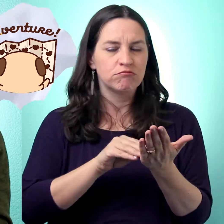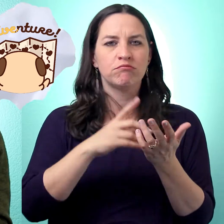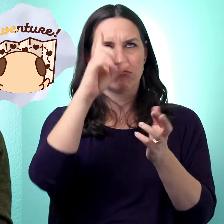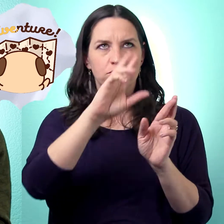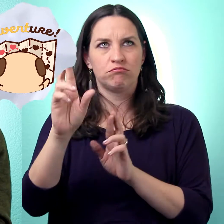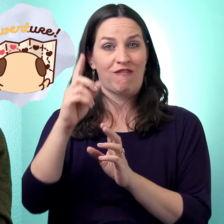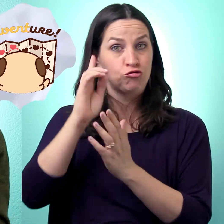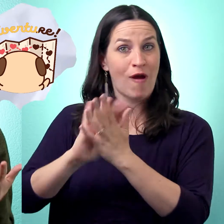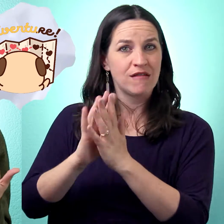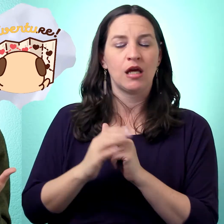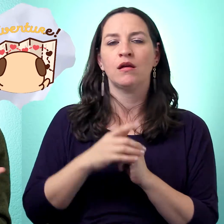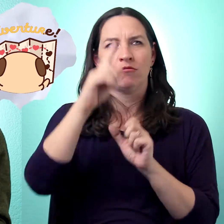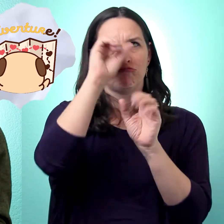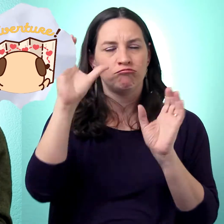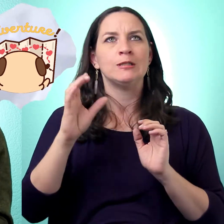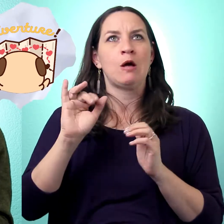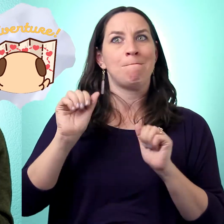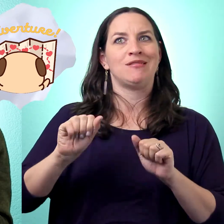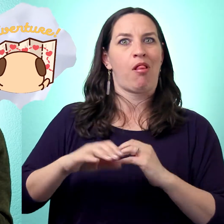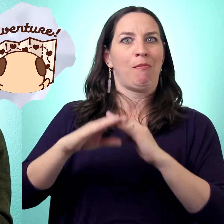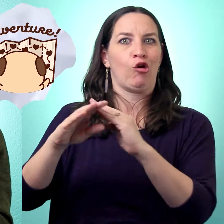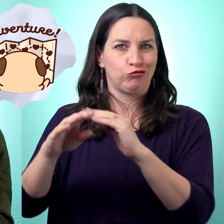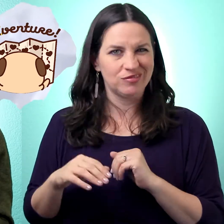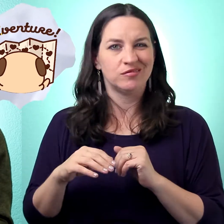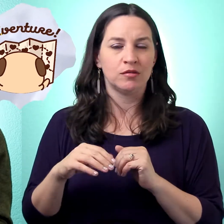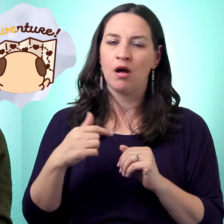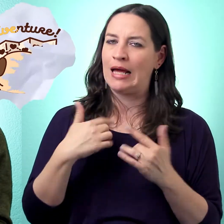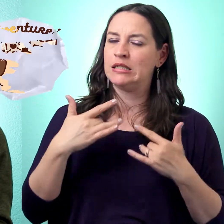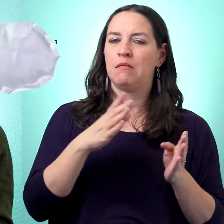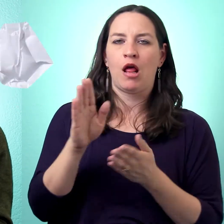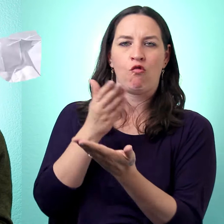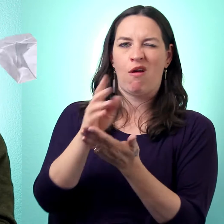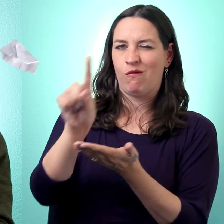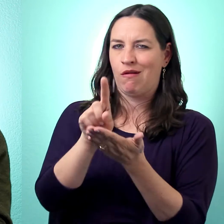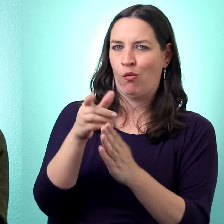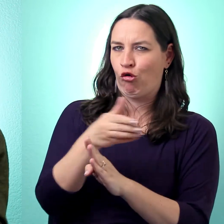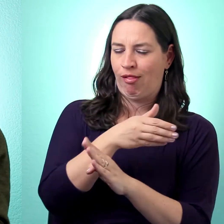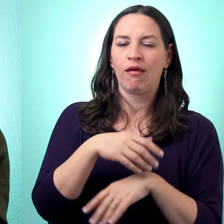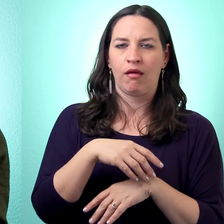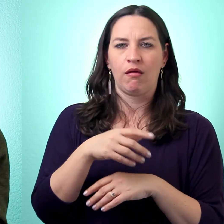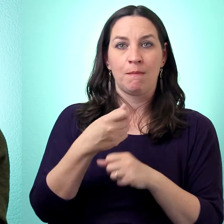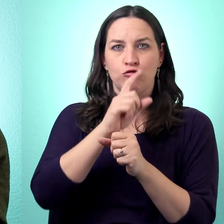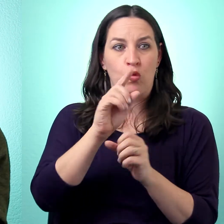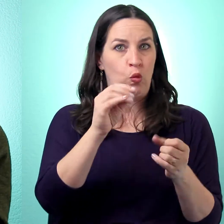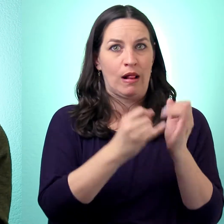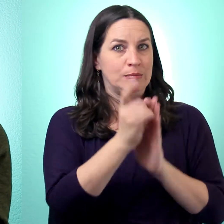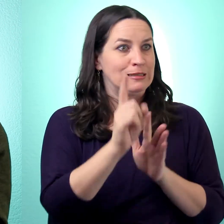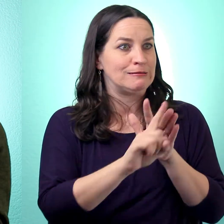there, what type of traffic, what's going to happen, and I always plan on getting to whatever place I'm going to arrive at, at least an